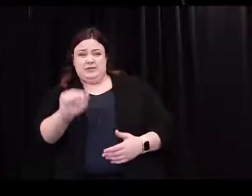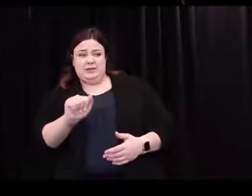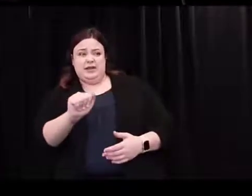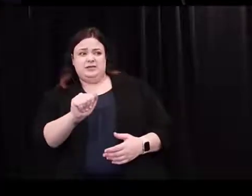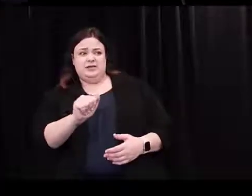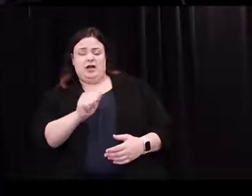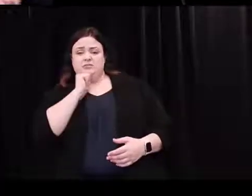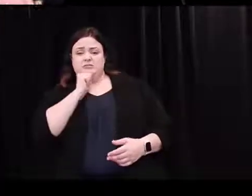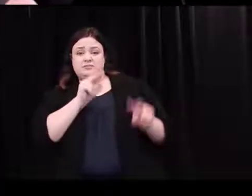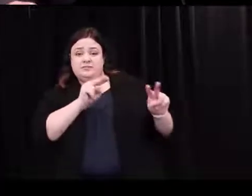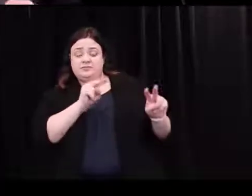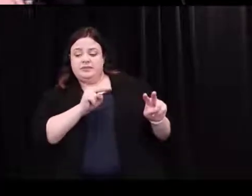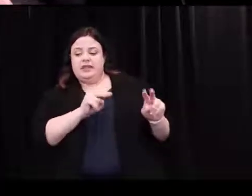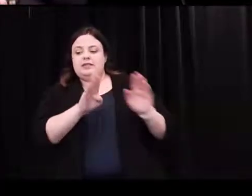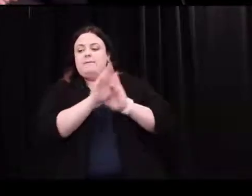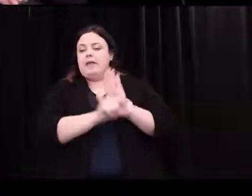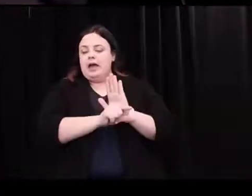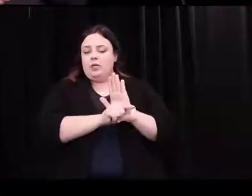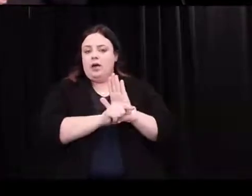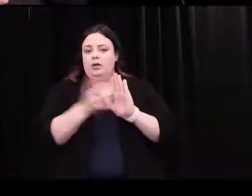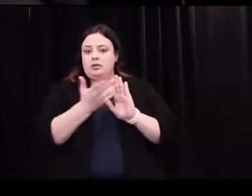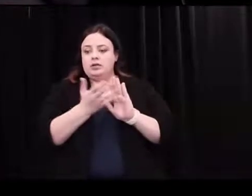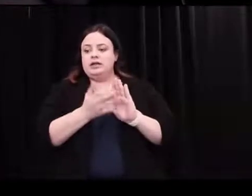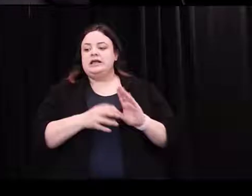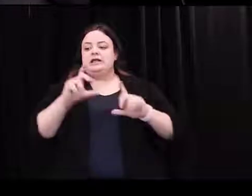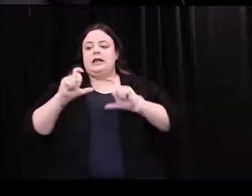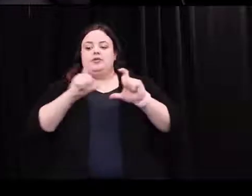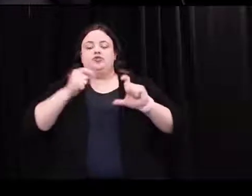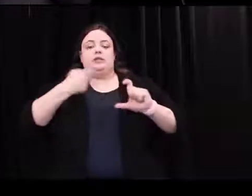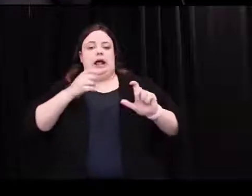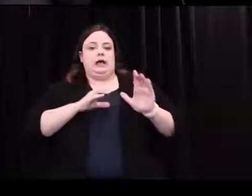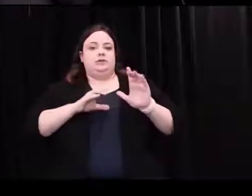The background for this slide is actually a picture I took at Microsoft in Redmond,